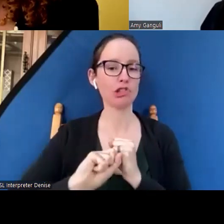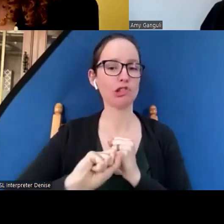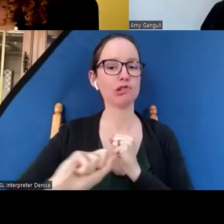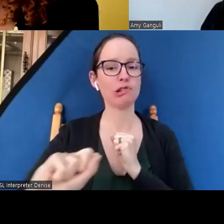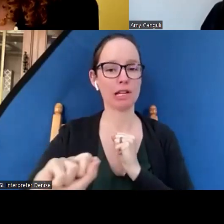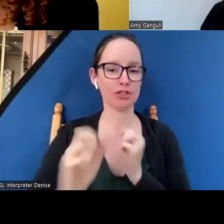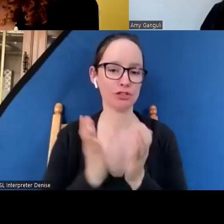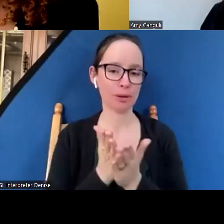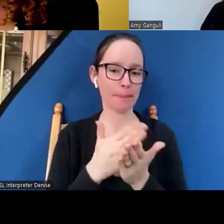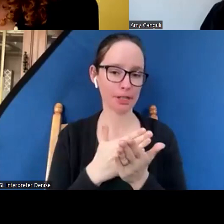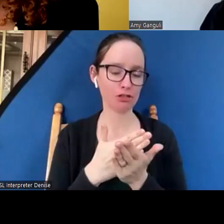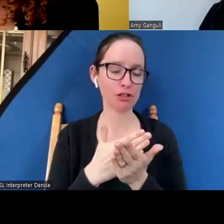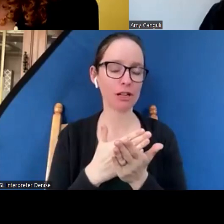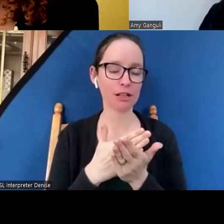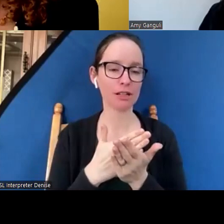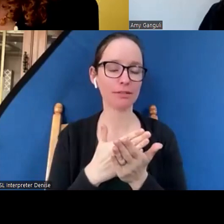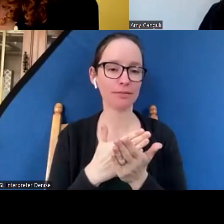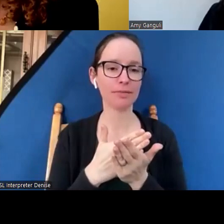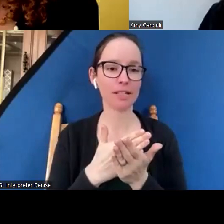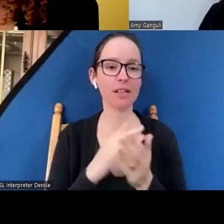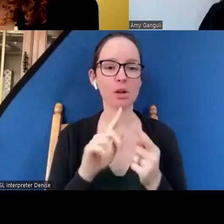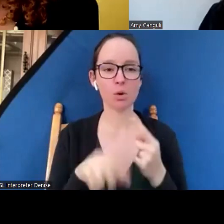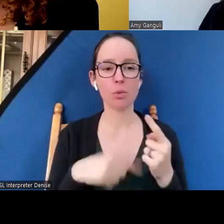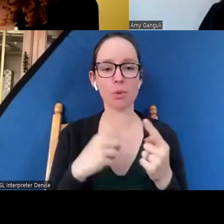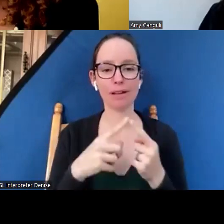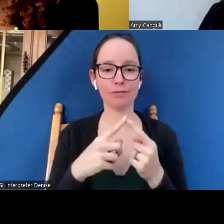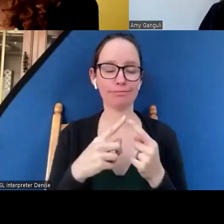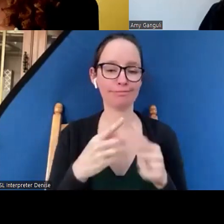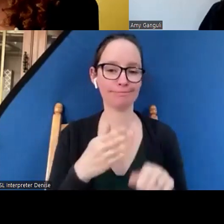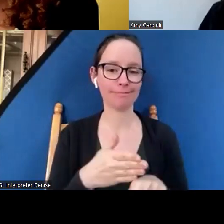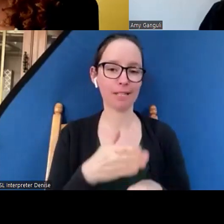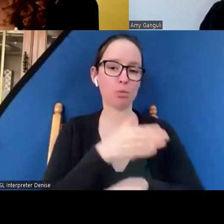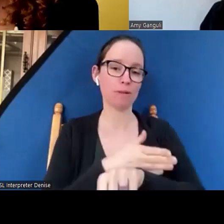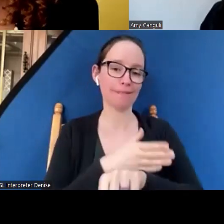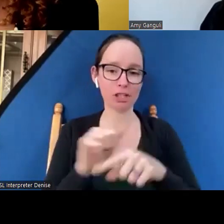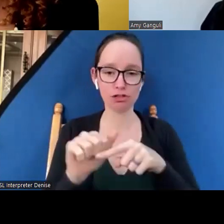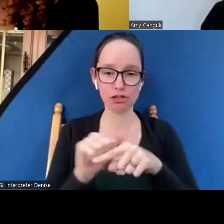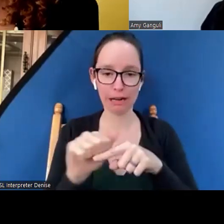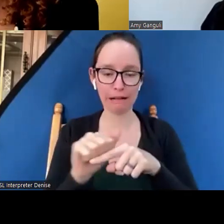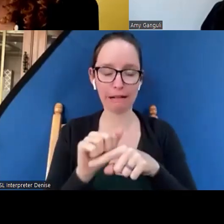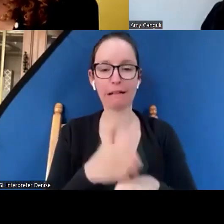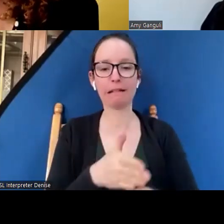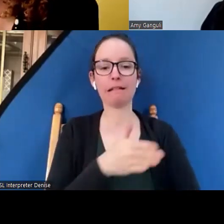when you are increasing increasing training and capacity by bringing in new folks.